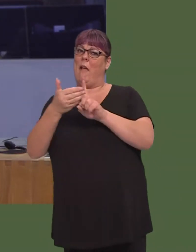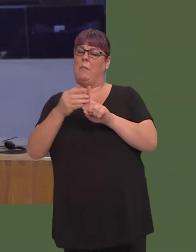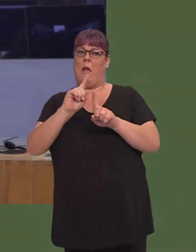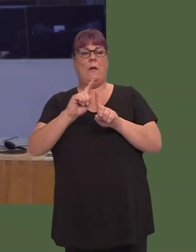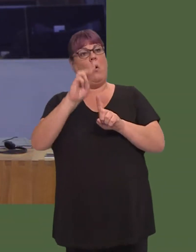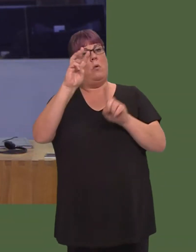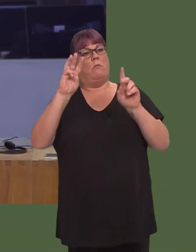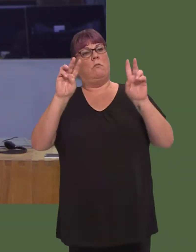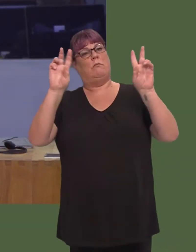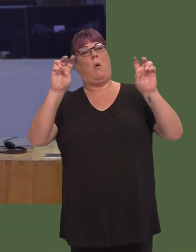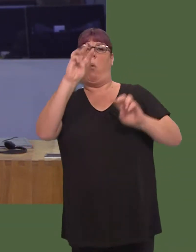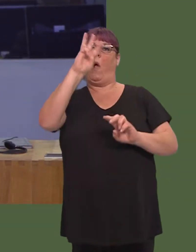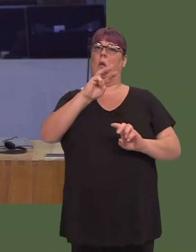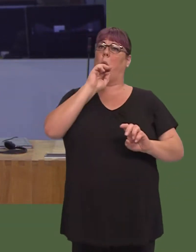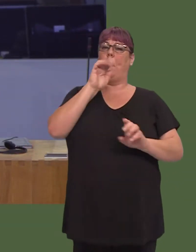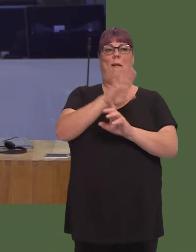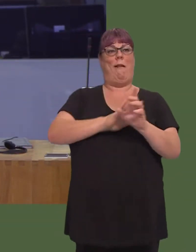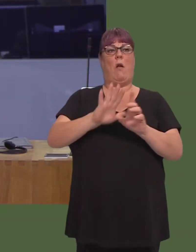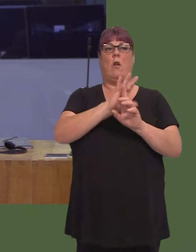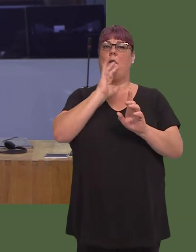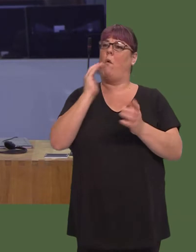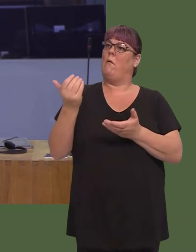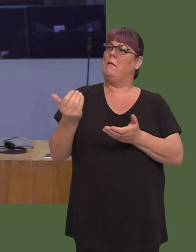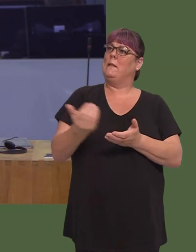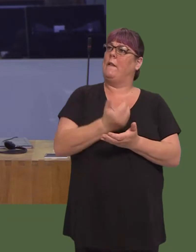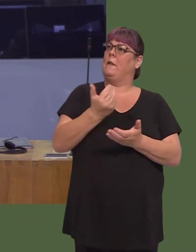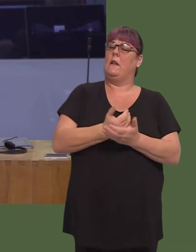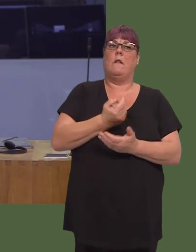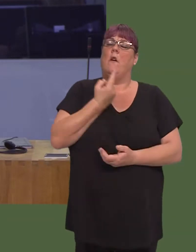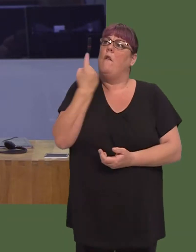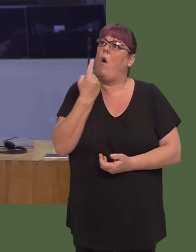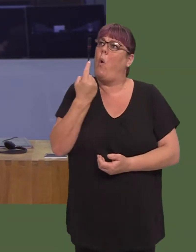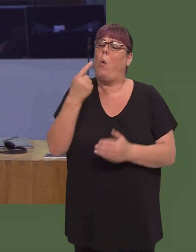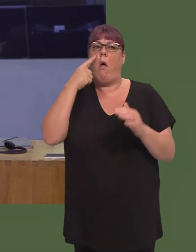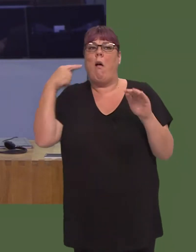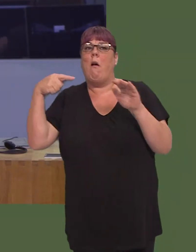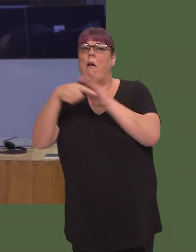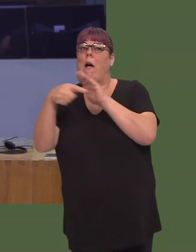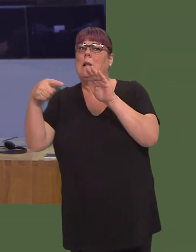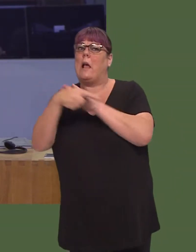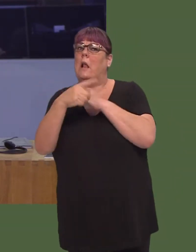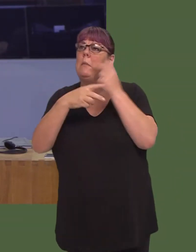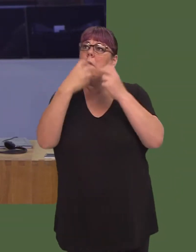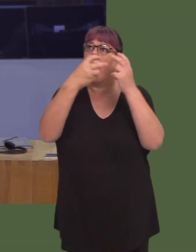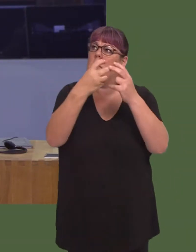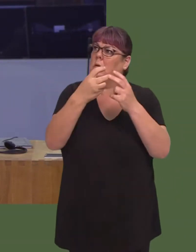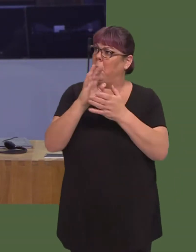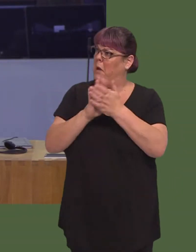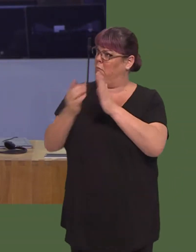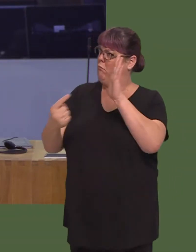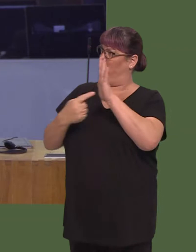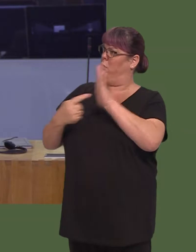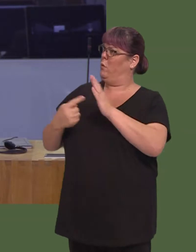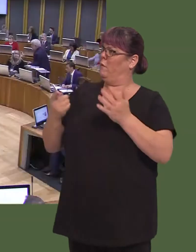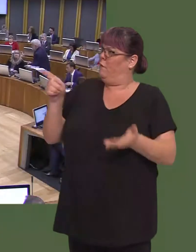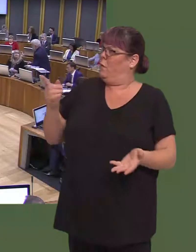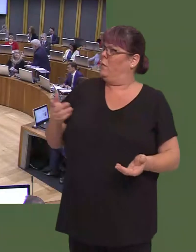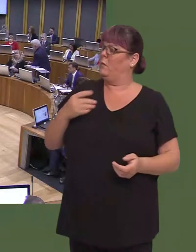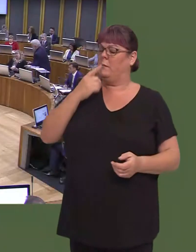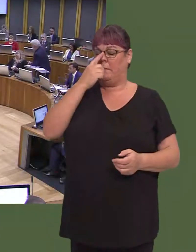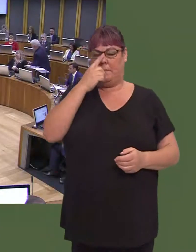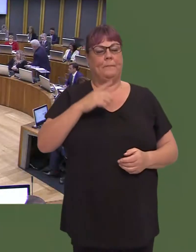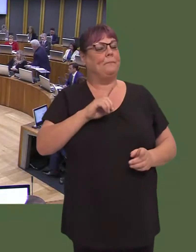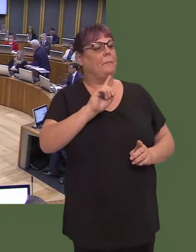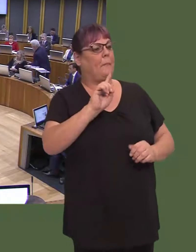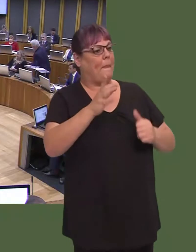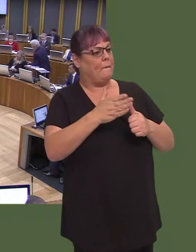your Government are going to do about this? What specific measures are you now going to